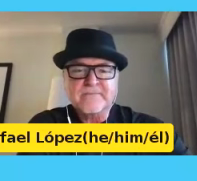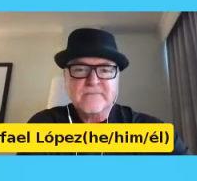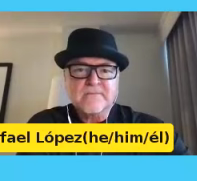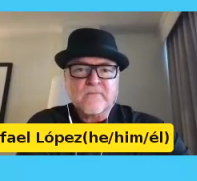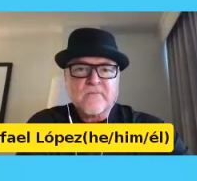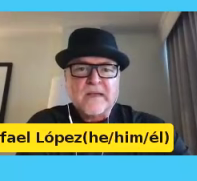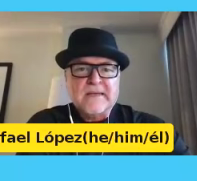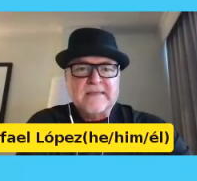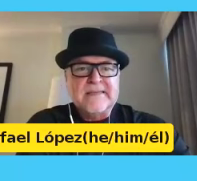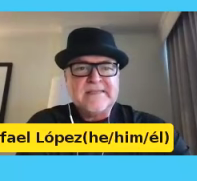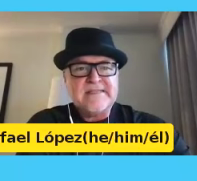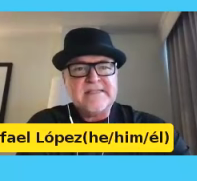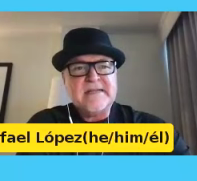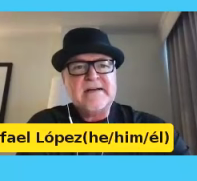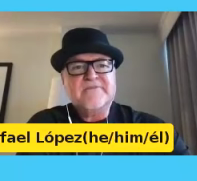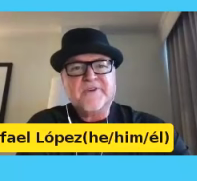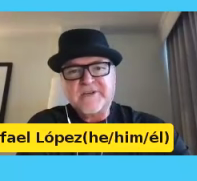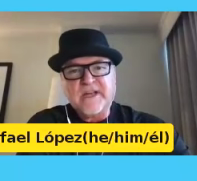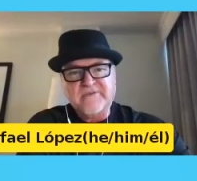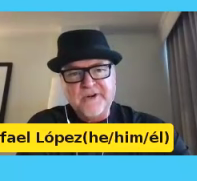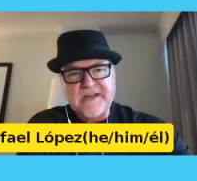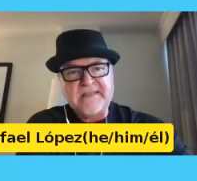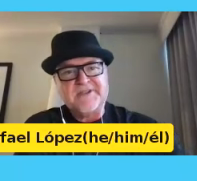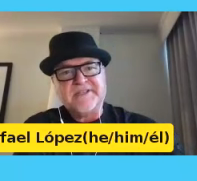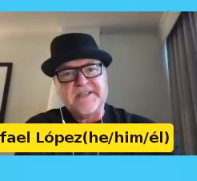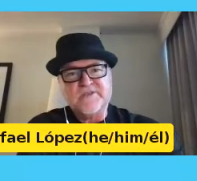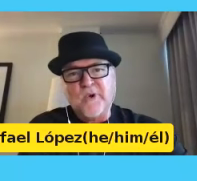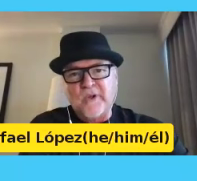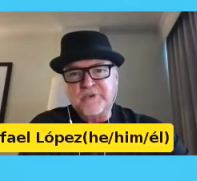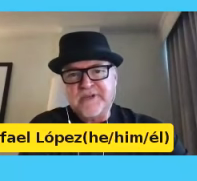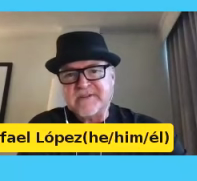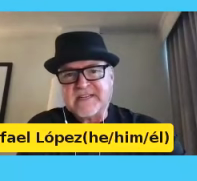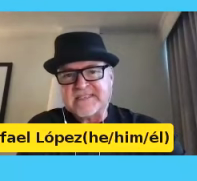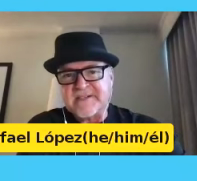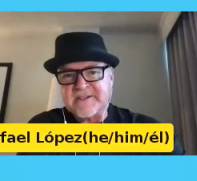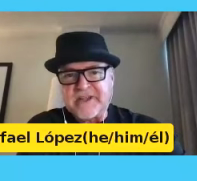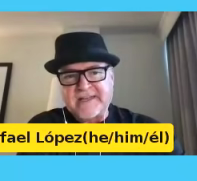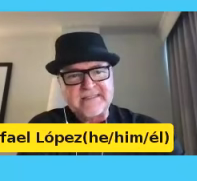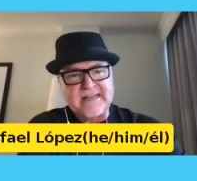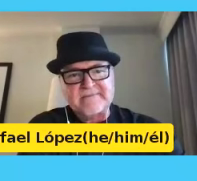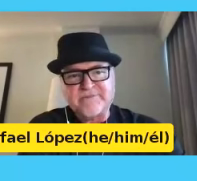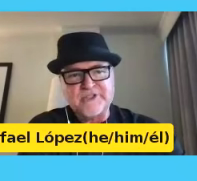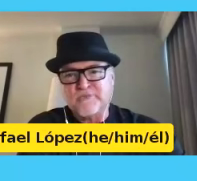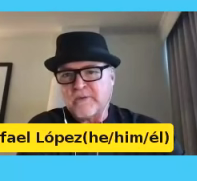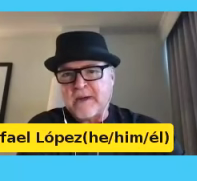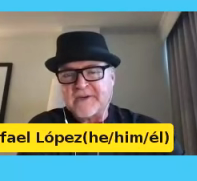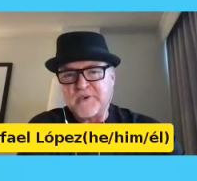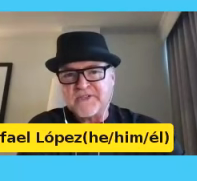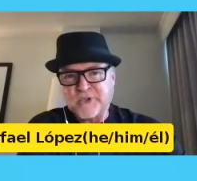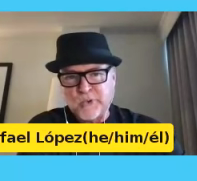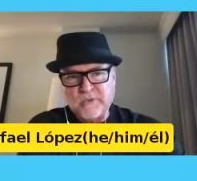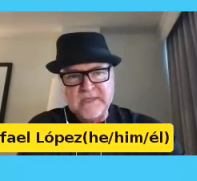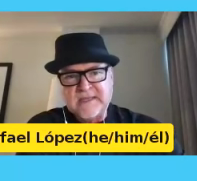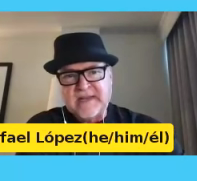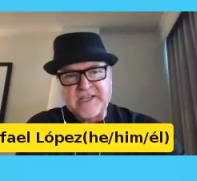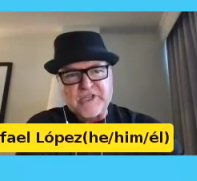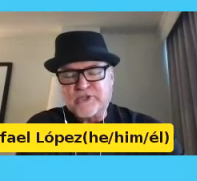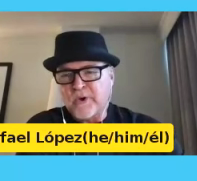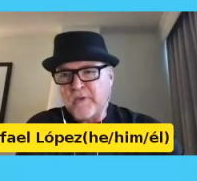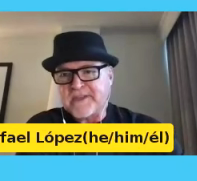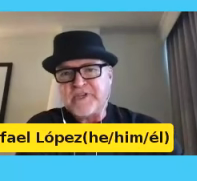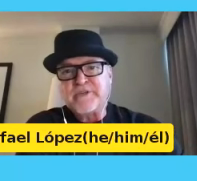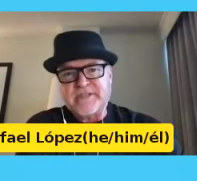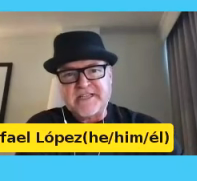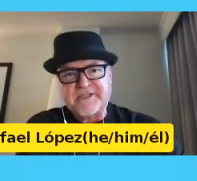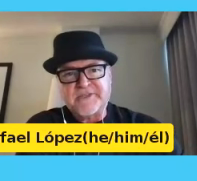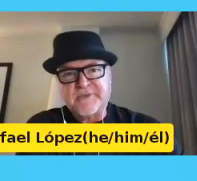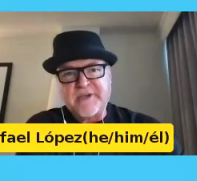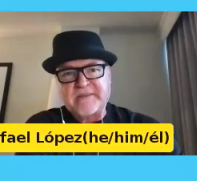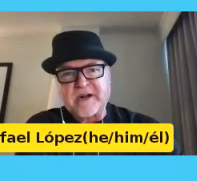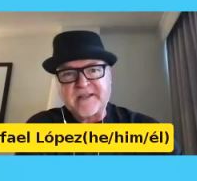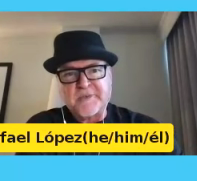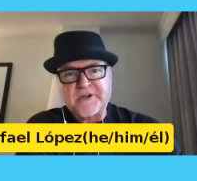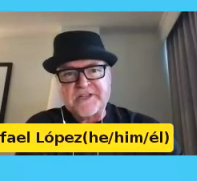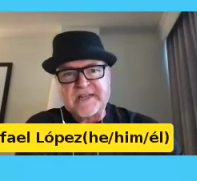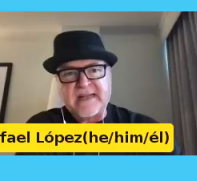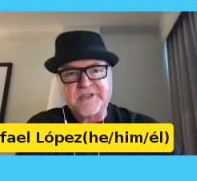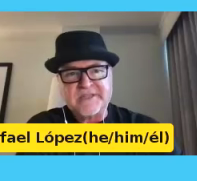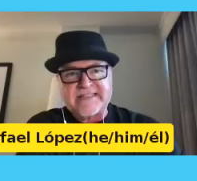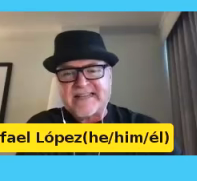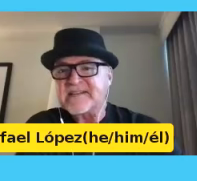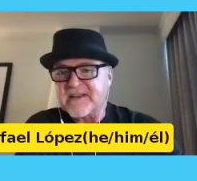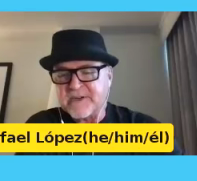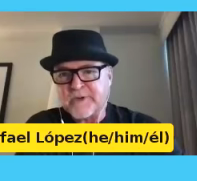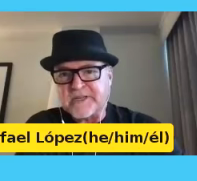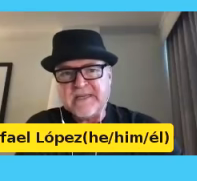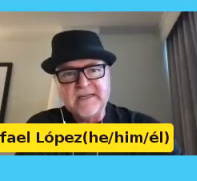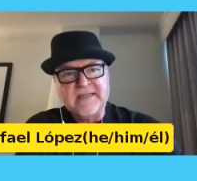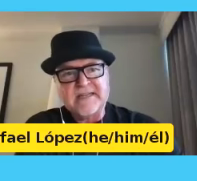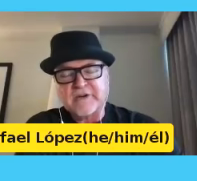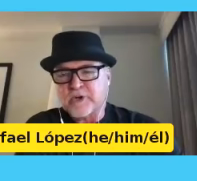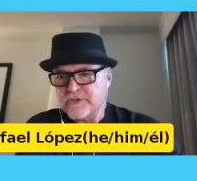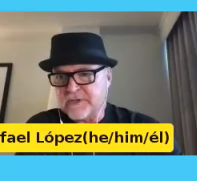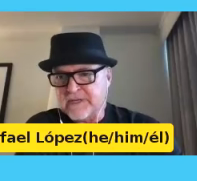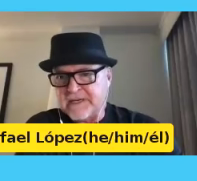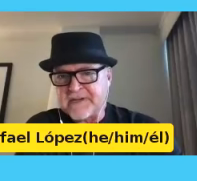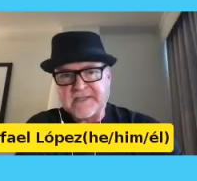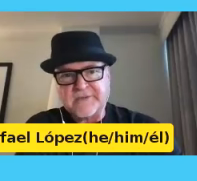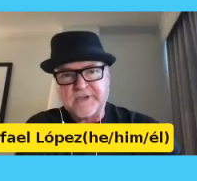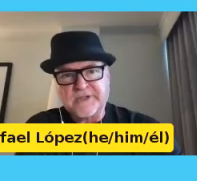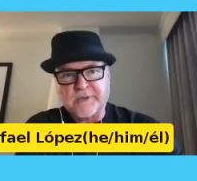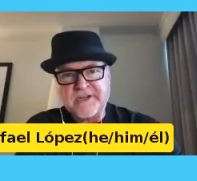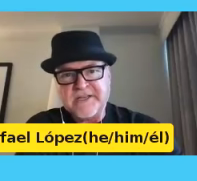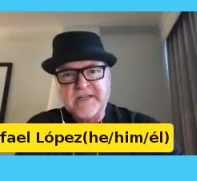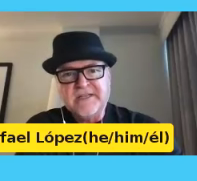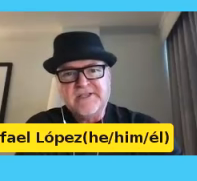principal said we want to bring more kids in this area, there's more sun sign in this spot, no one really hangs out. Can you help us out. This is the before. The next picture is five days later, this is what we created the same area, this is a great place for everybody to